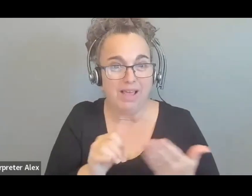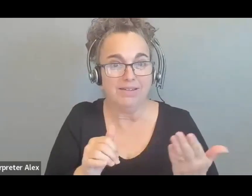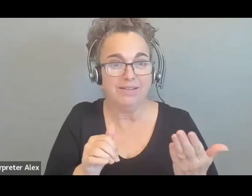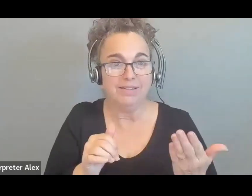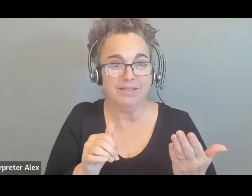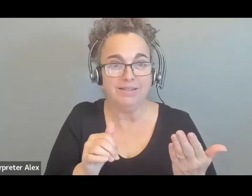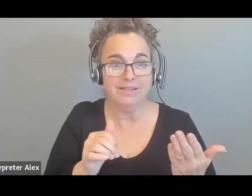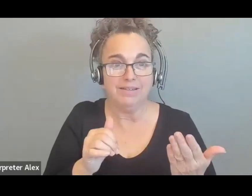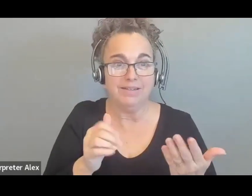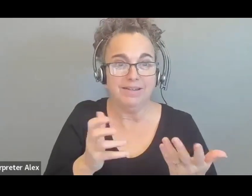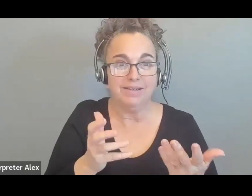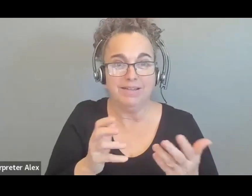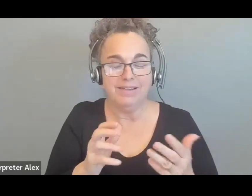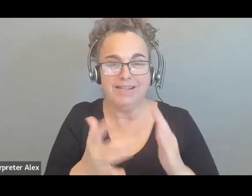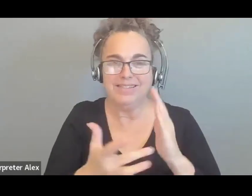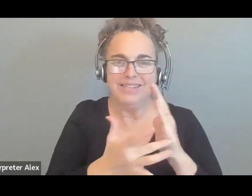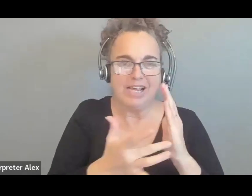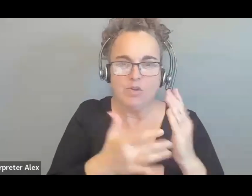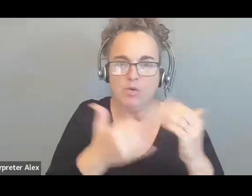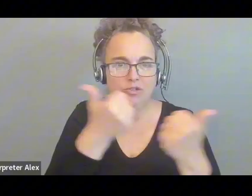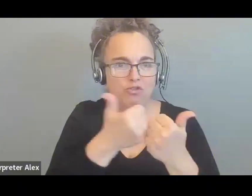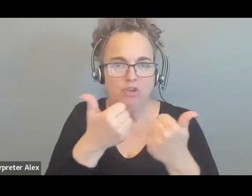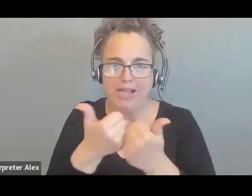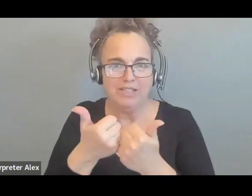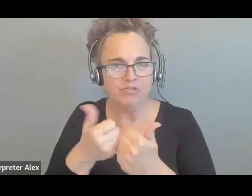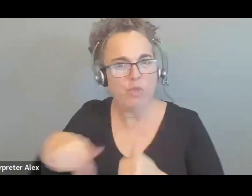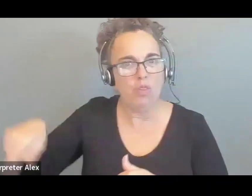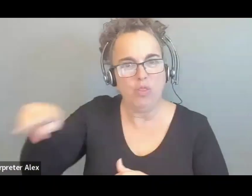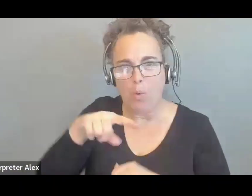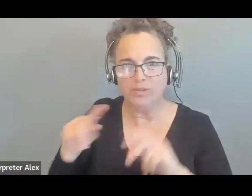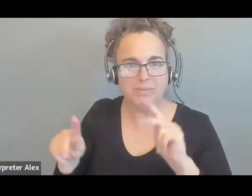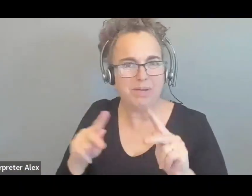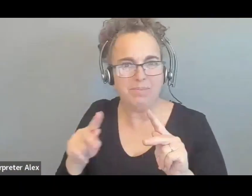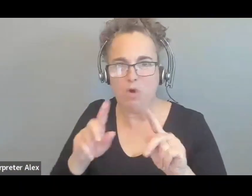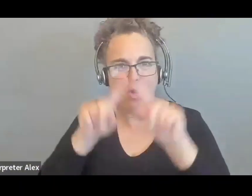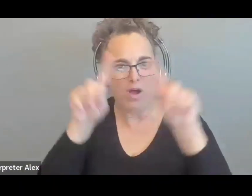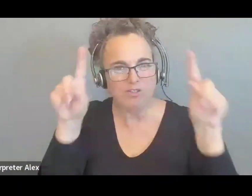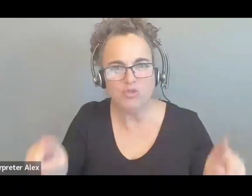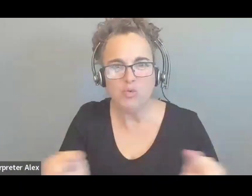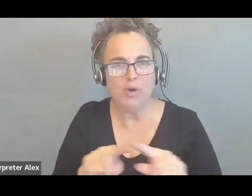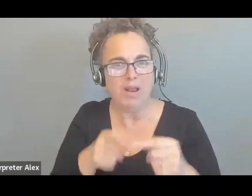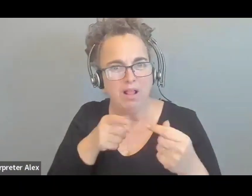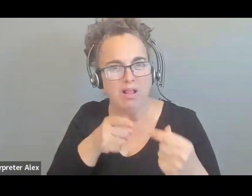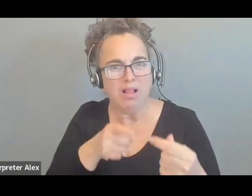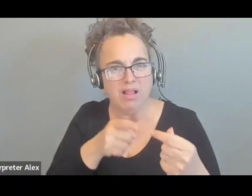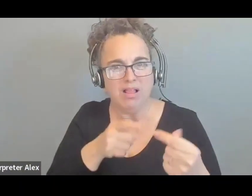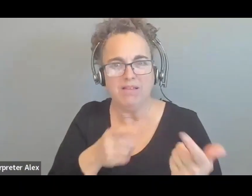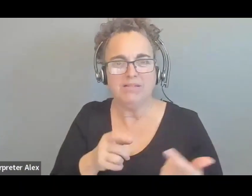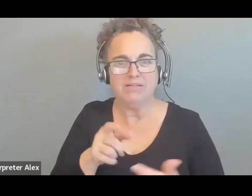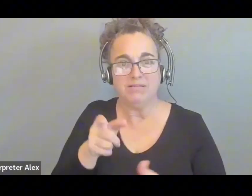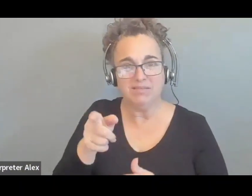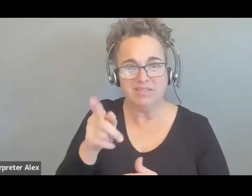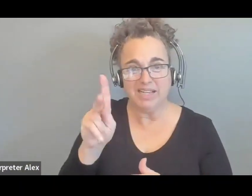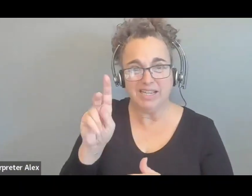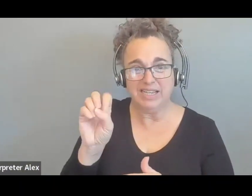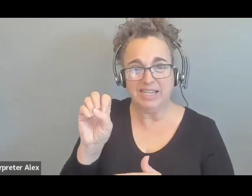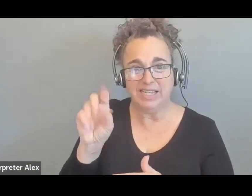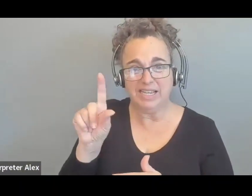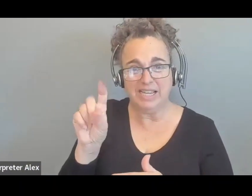the, the technical challenges that they're having on the screen. And, and Kelsey, I wonder if, if that is something